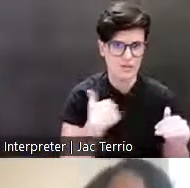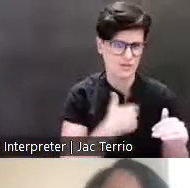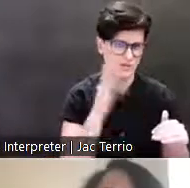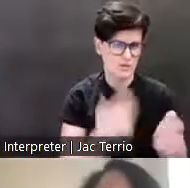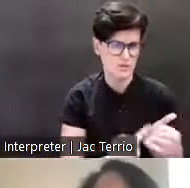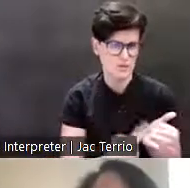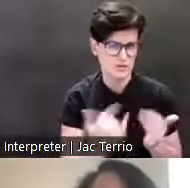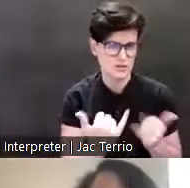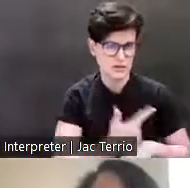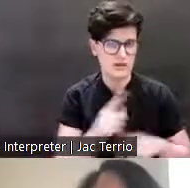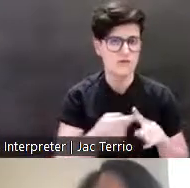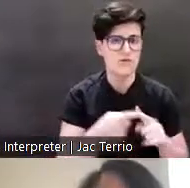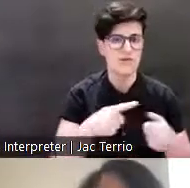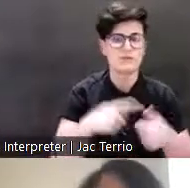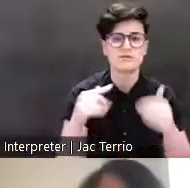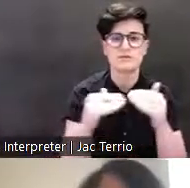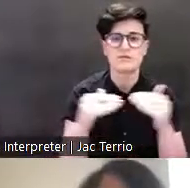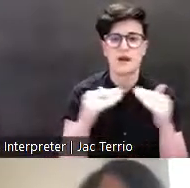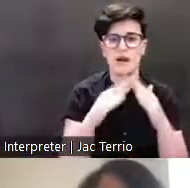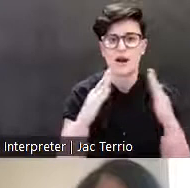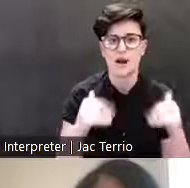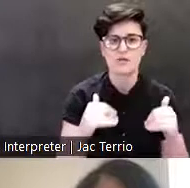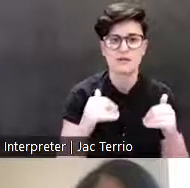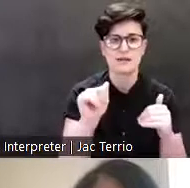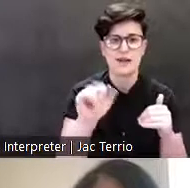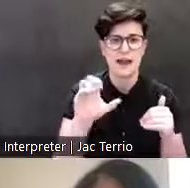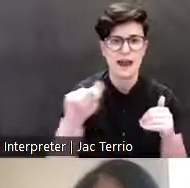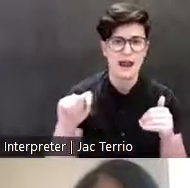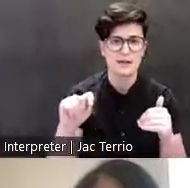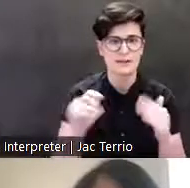First is that fair housing act amendments.